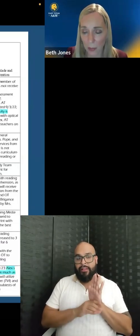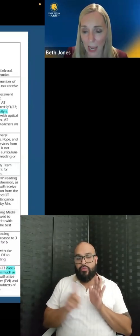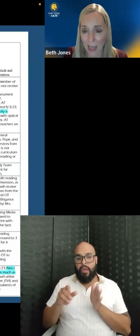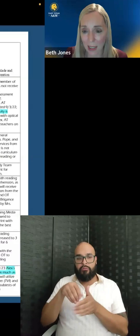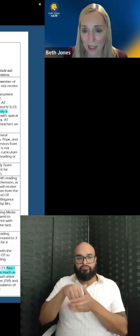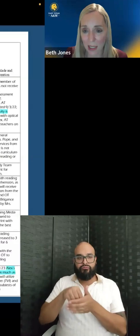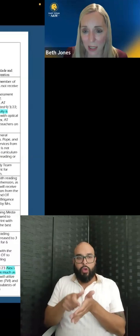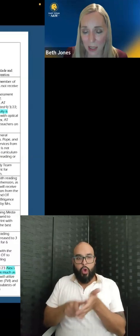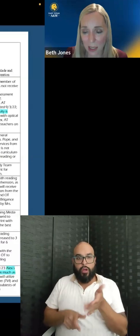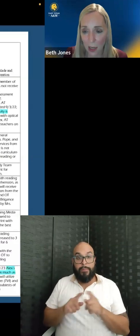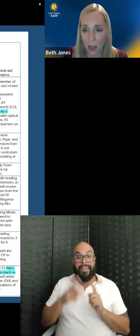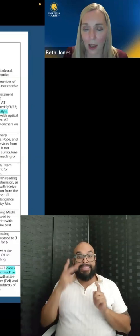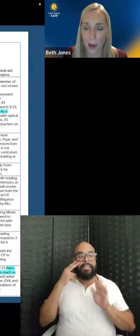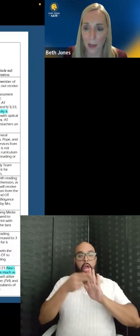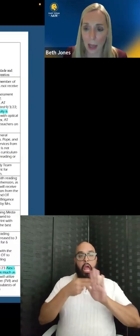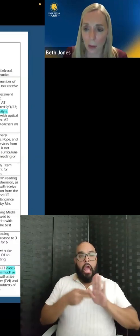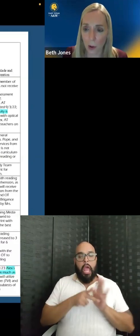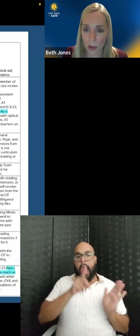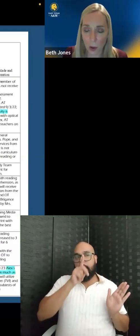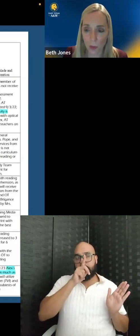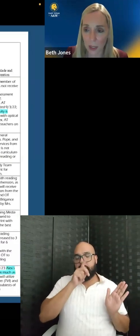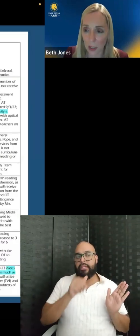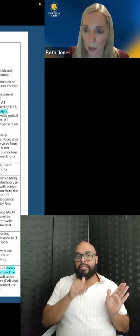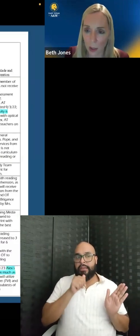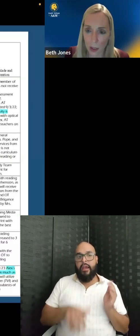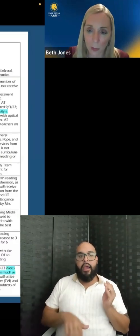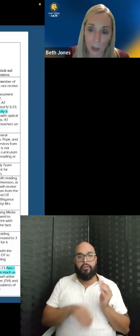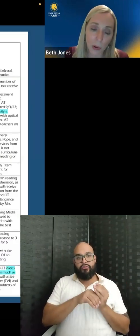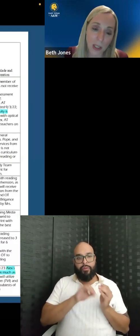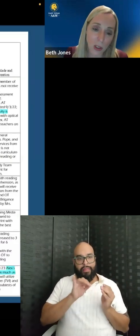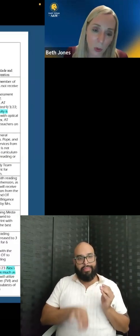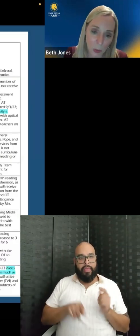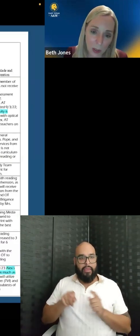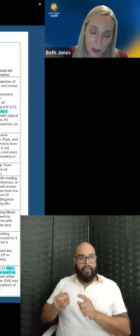They have been added since And that is hopefully going to be impressed soon.